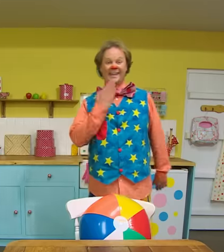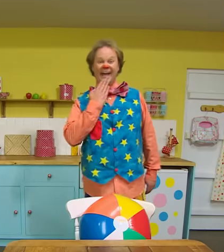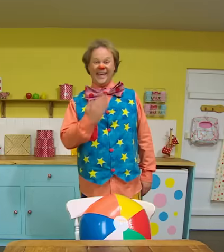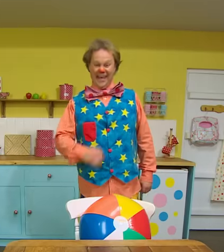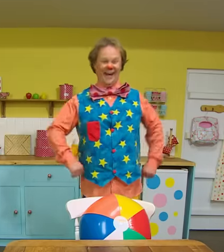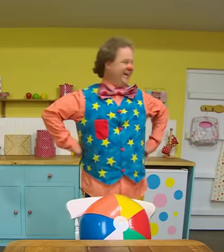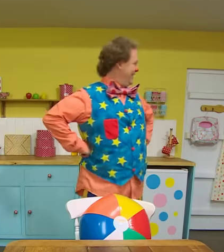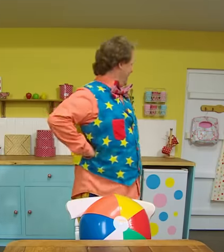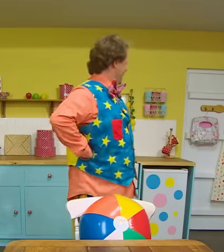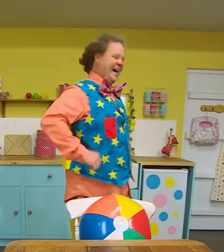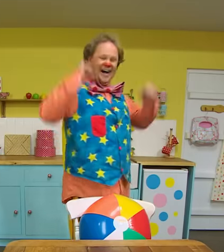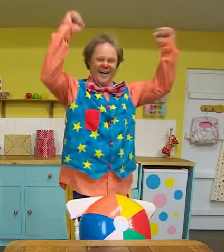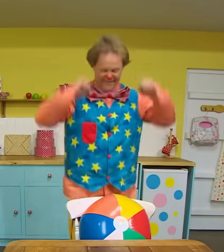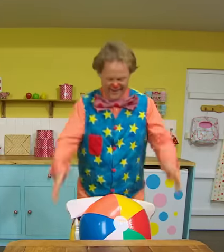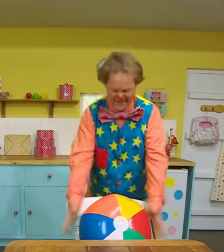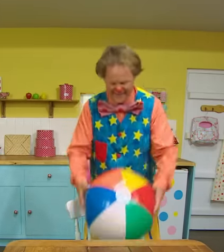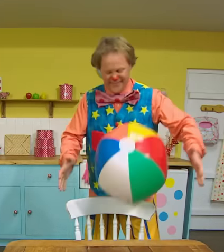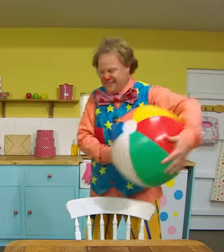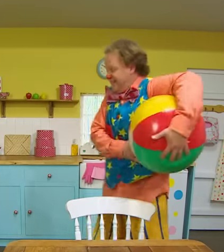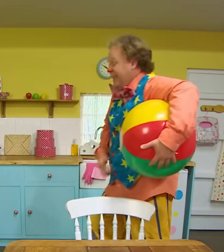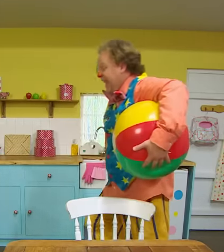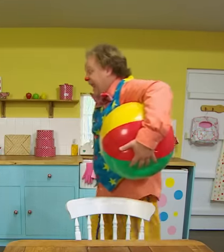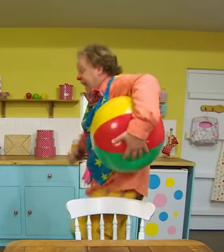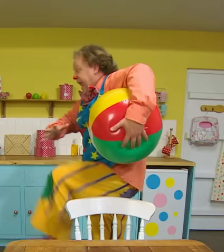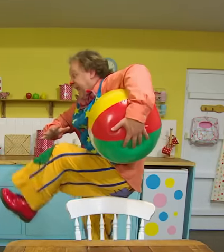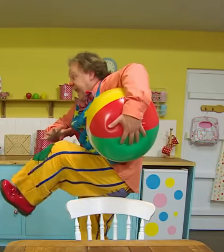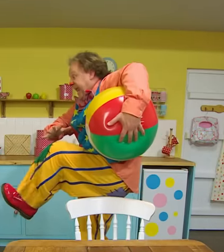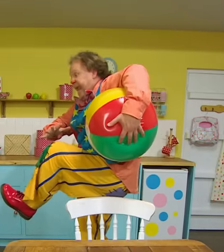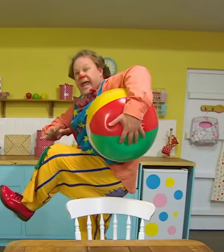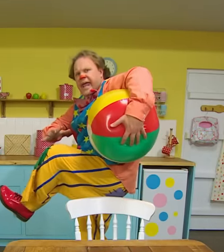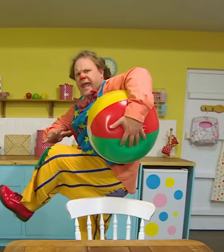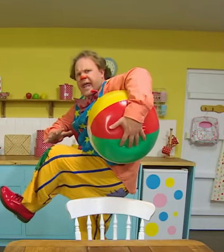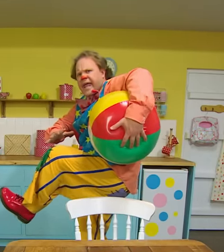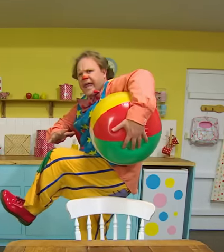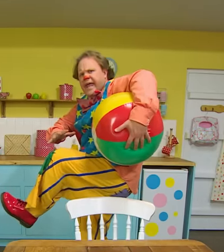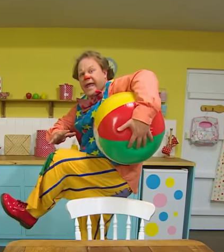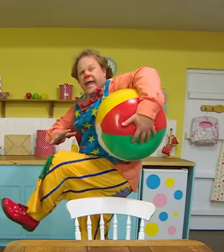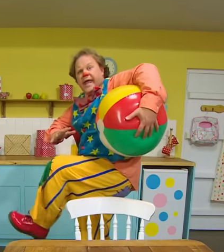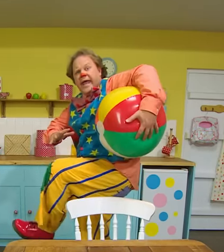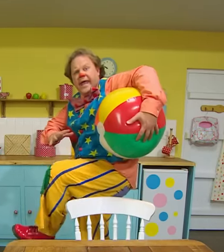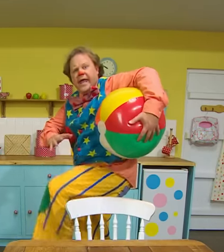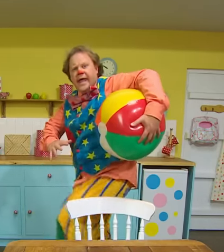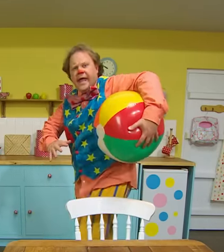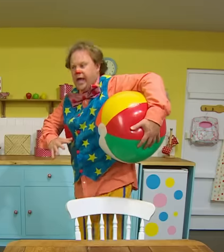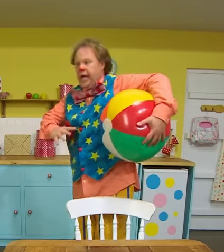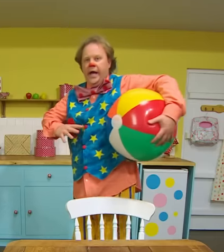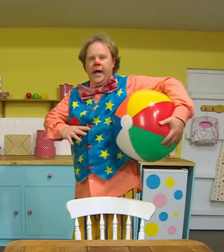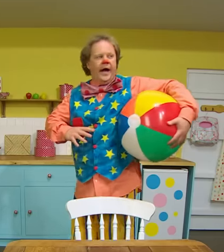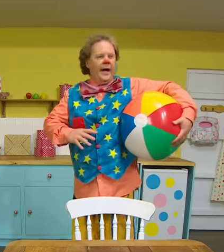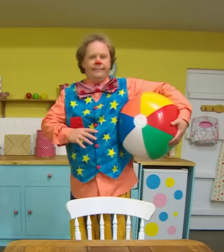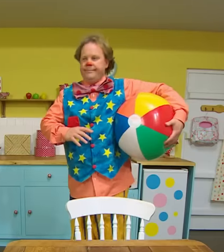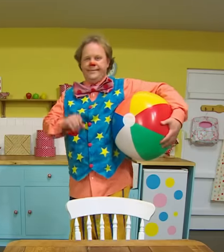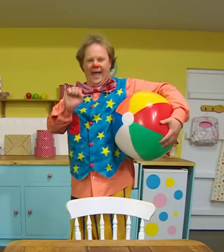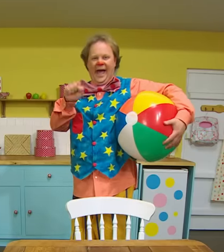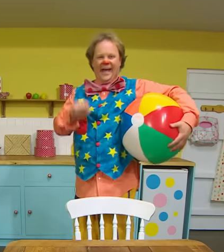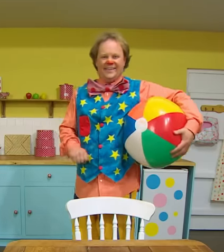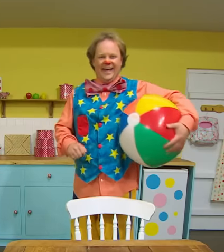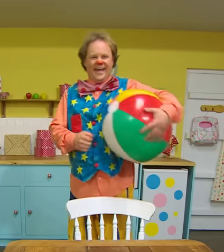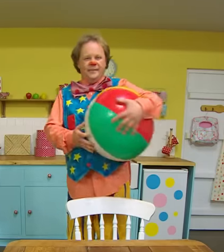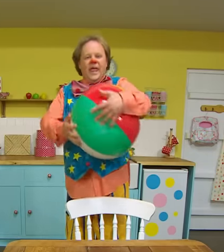thank you before you go mr tumble could you show the sign for friends please um yes